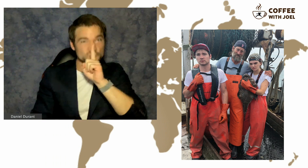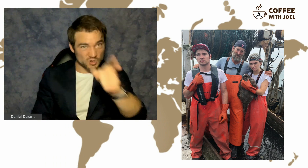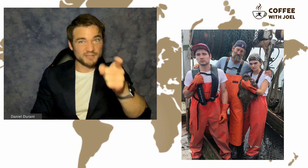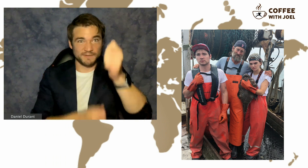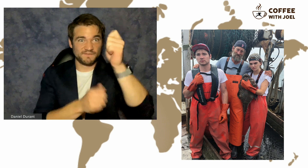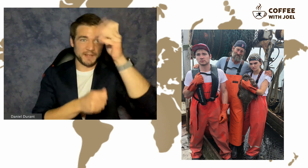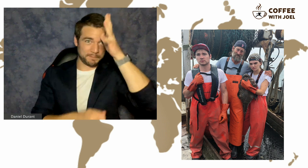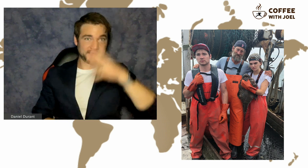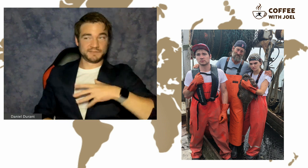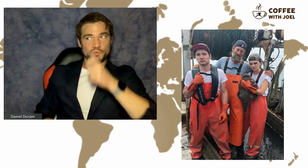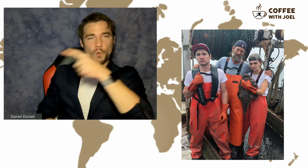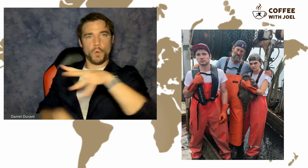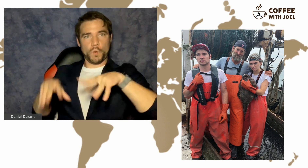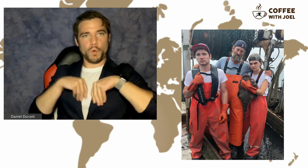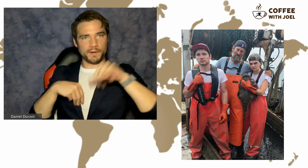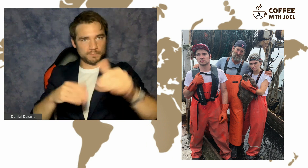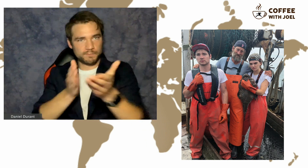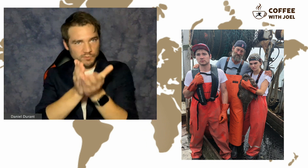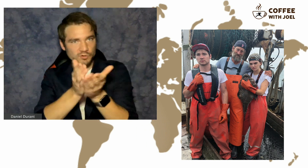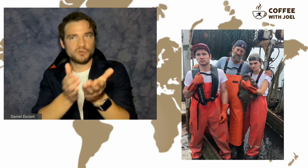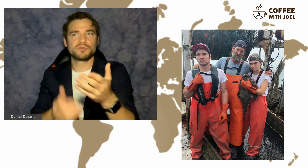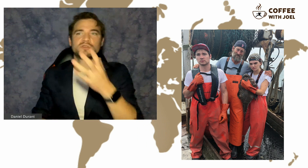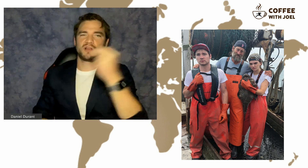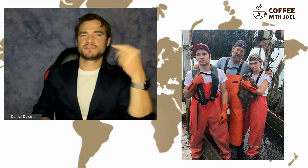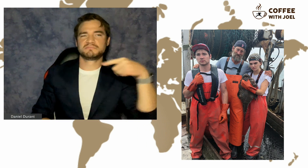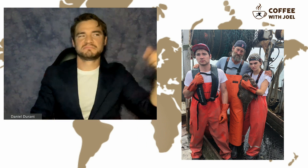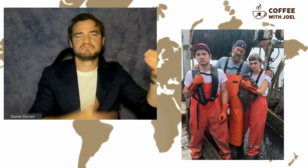with real fishermen who owned that boat,